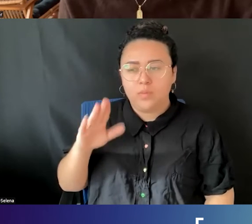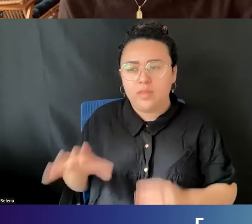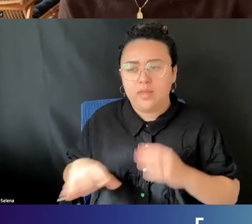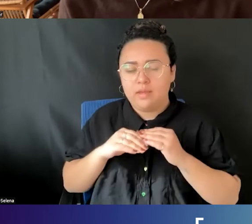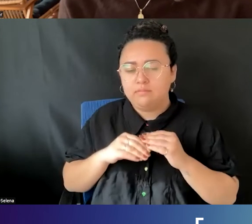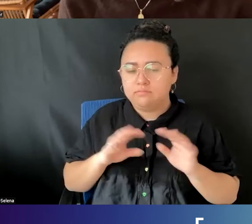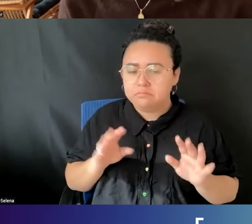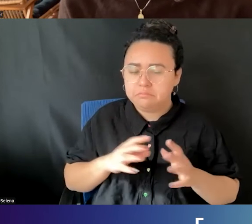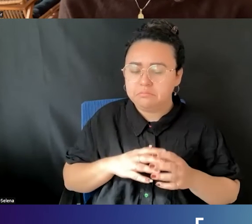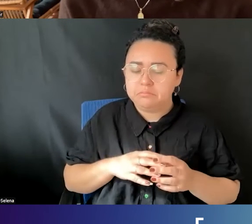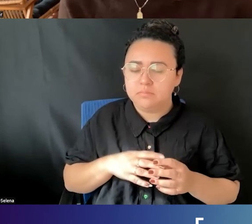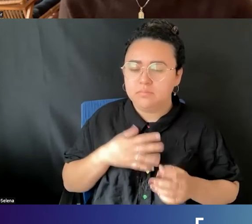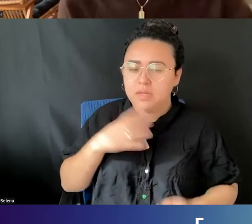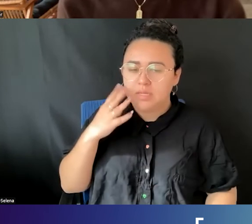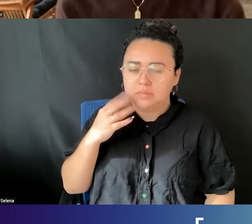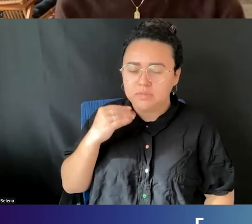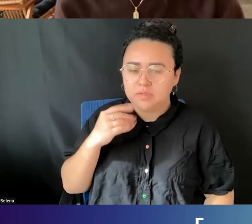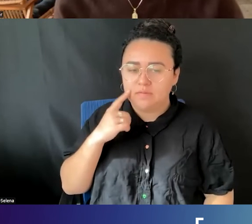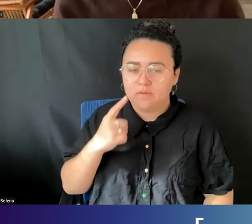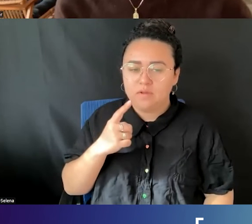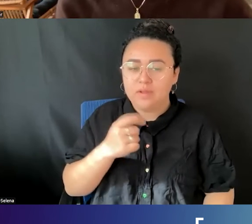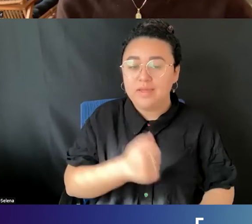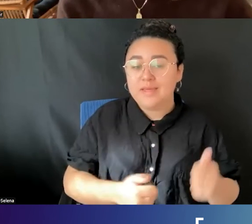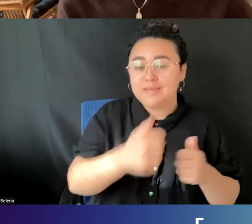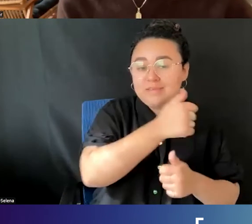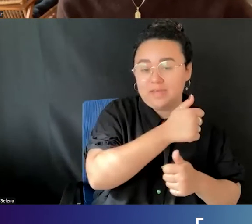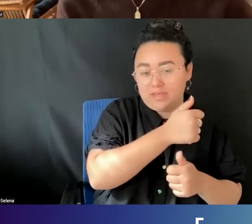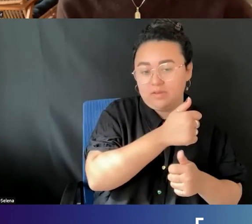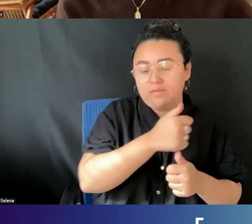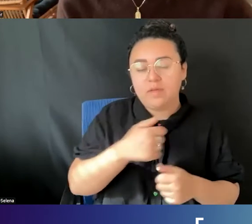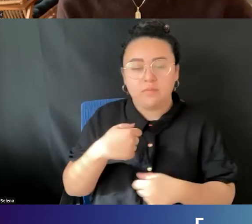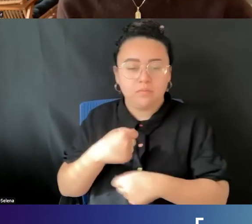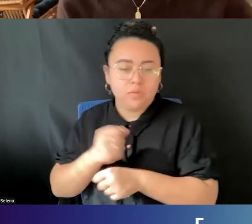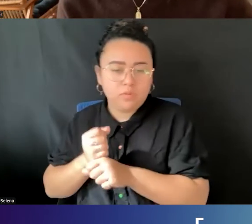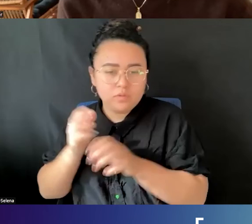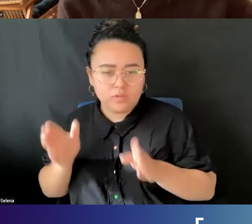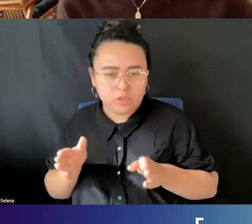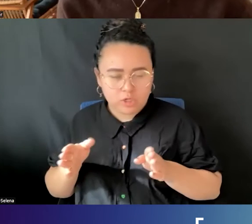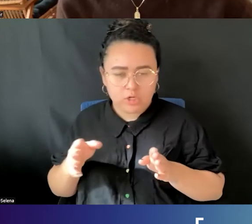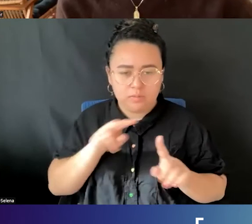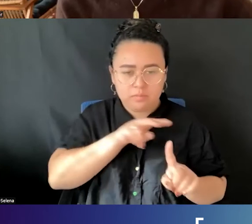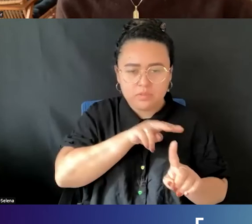my experience, both on the exac side and on the producer side has been that, you know, the projects that are easier to sort of pitch